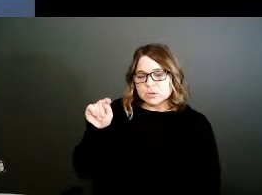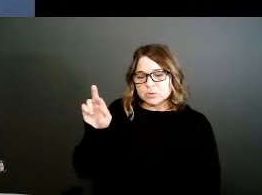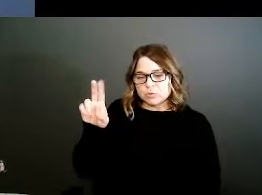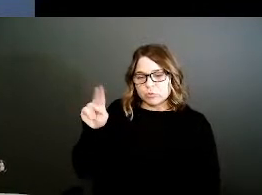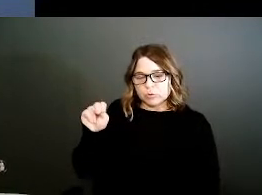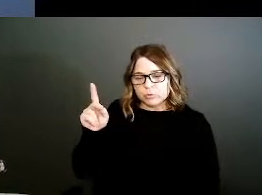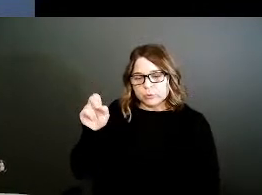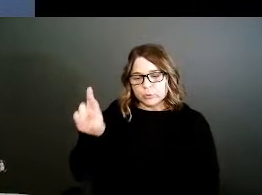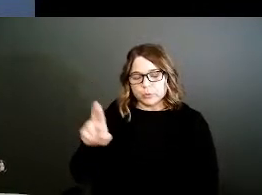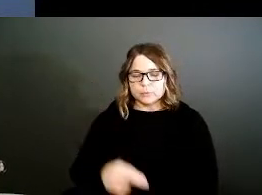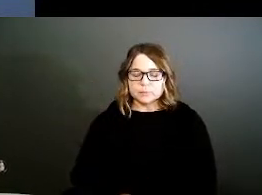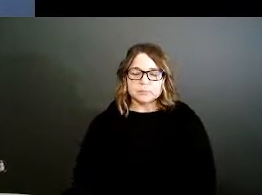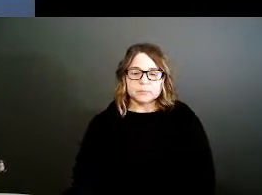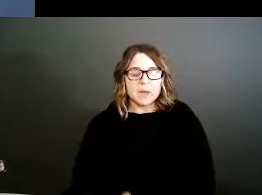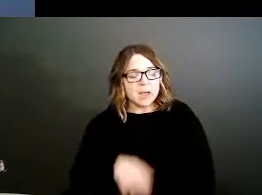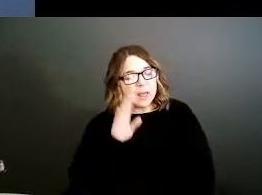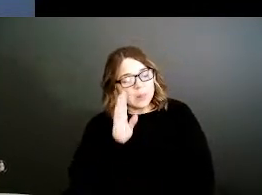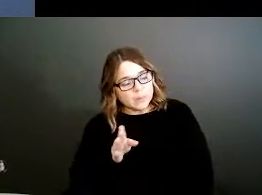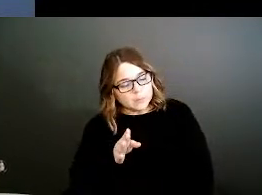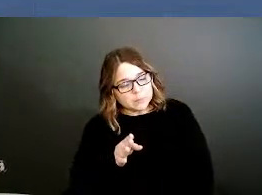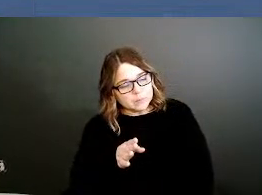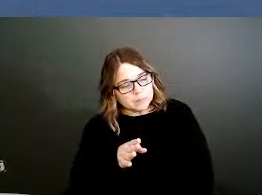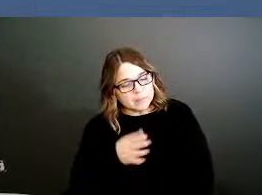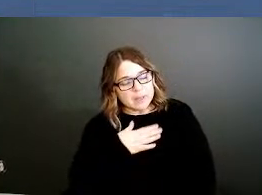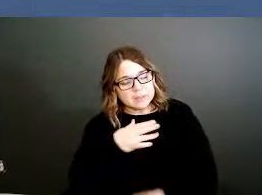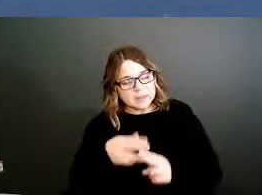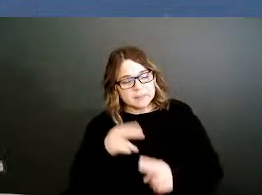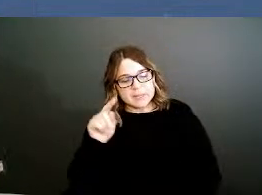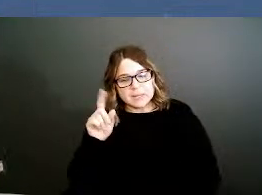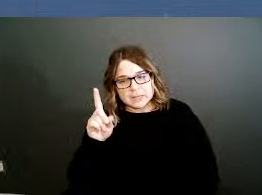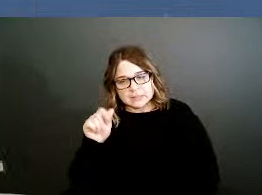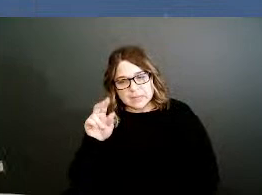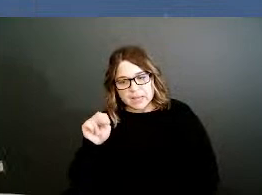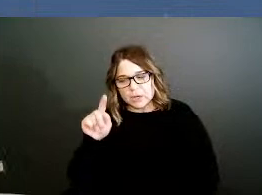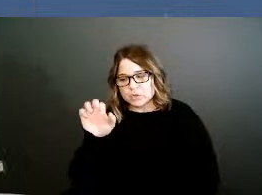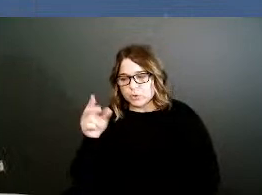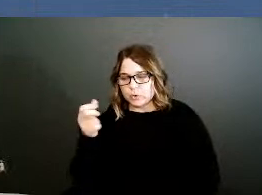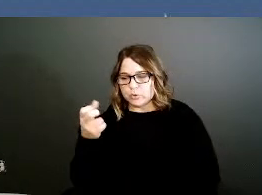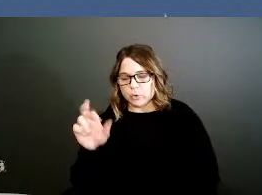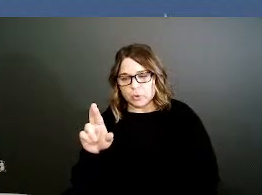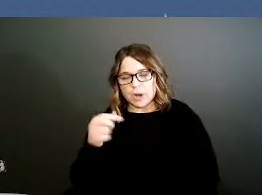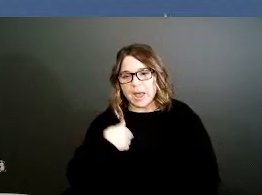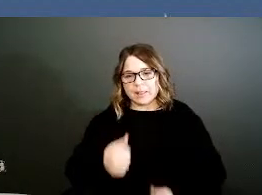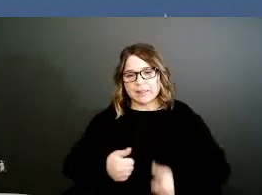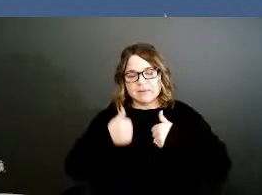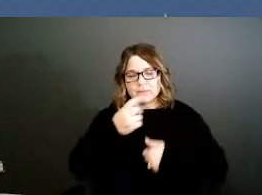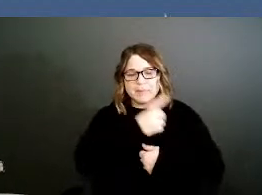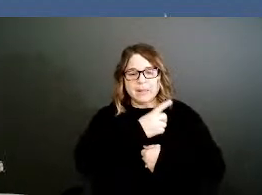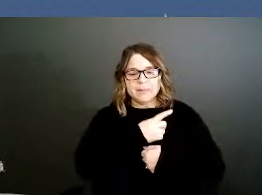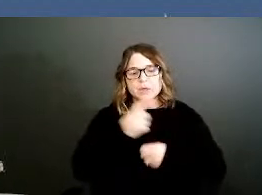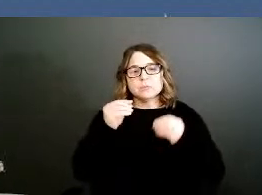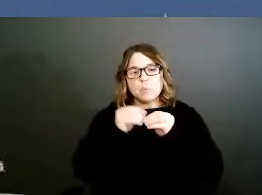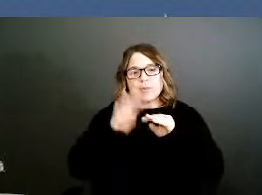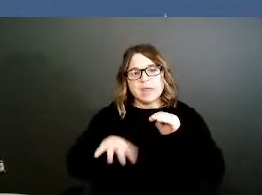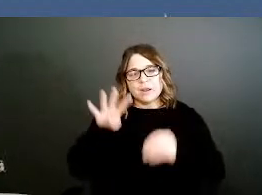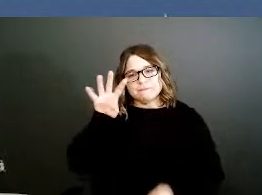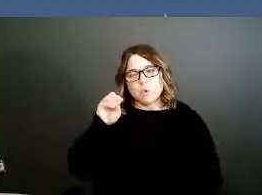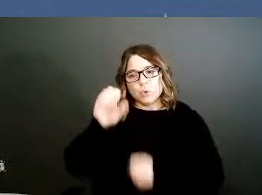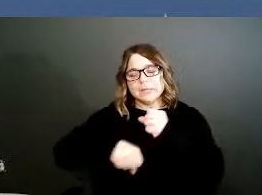MY NAME'S DAN TURNER. AND I'VE LIVED IN MINNEAPOLIS FOR MORE THAN 40 YEARS. ALL IN THE SEWARD NEIGHBORHOOD IN WARD 2.